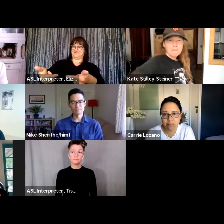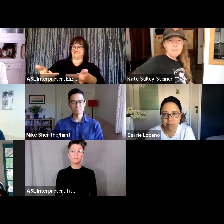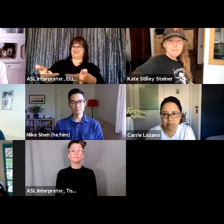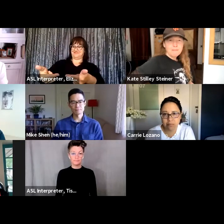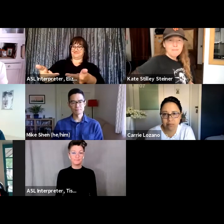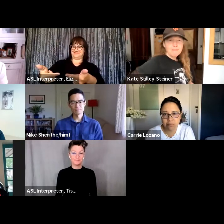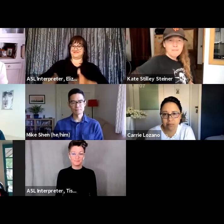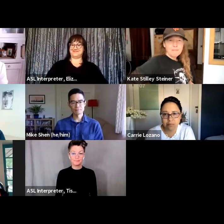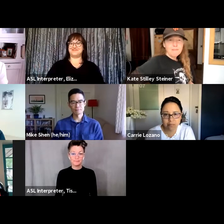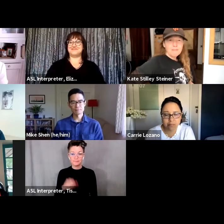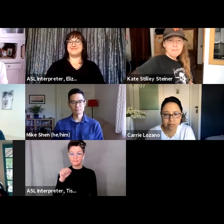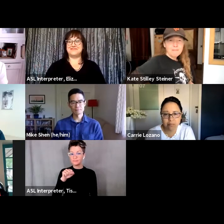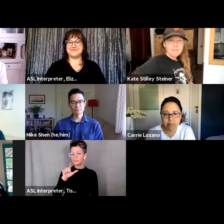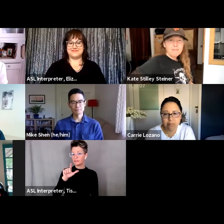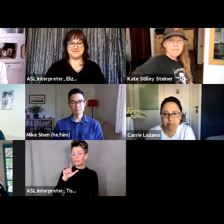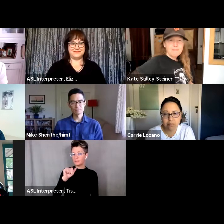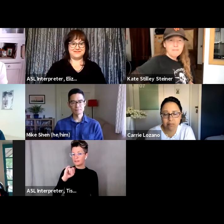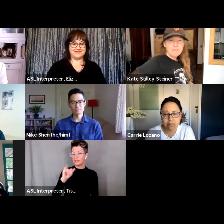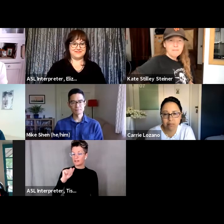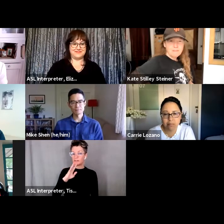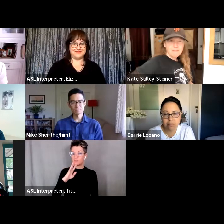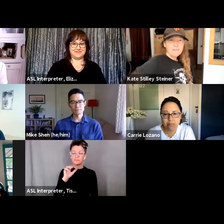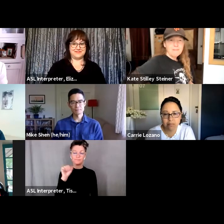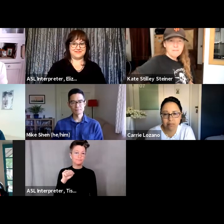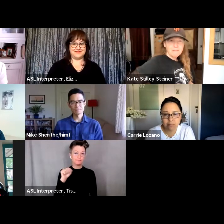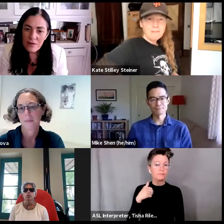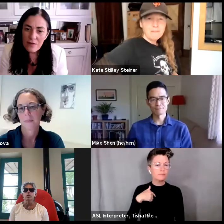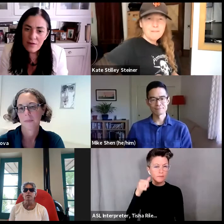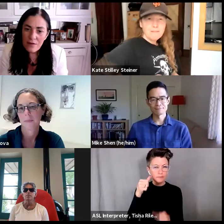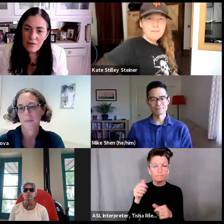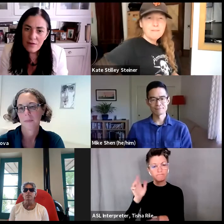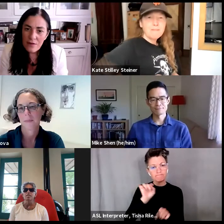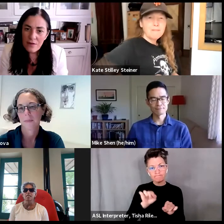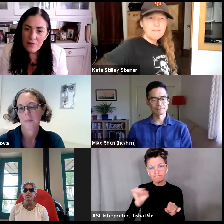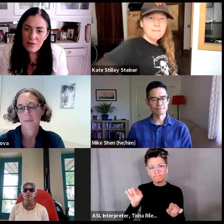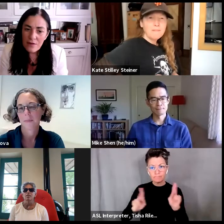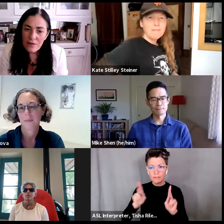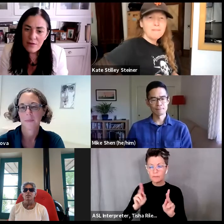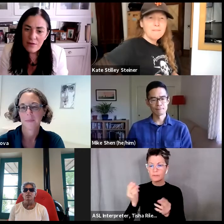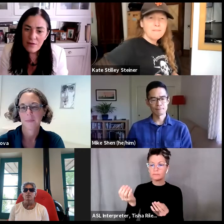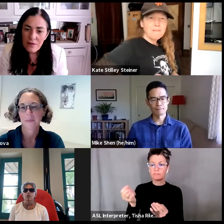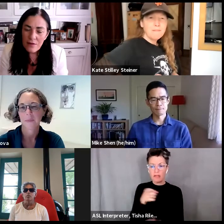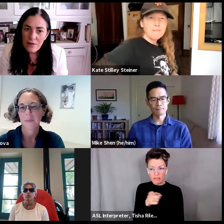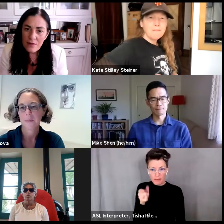Yeah, absolutely. I've actually heard from people who have seen the film,